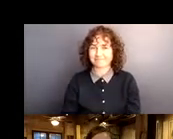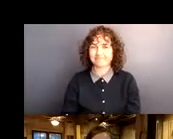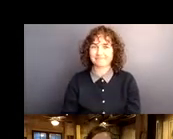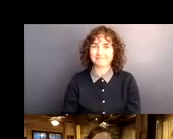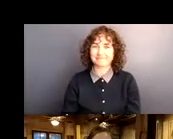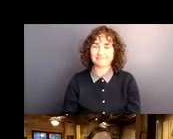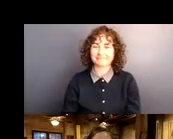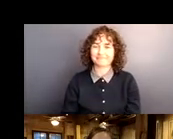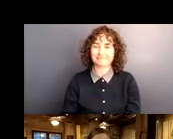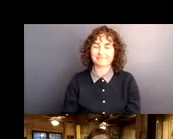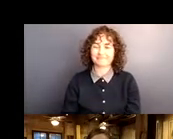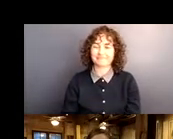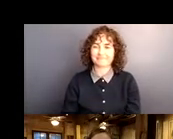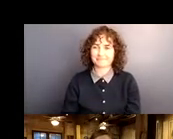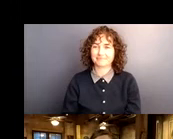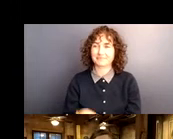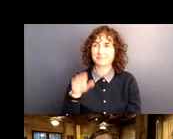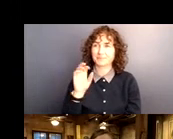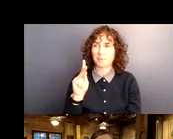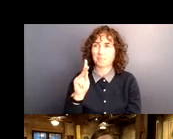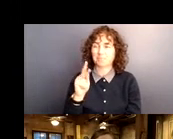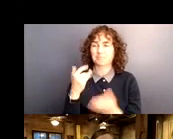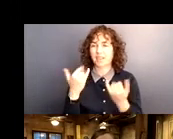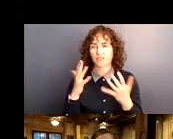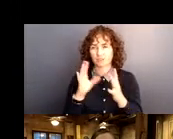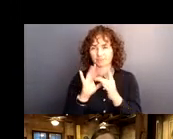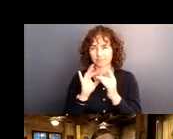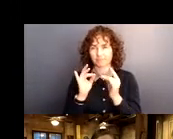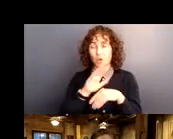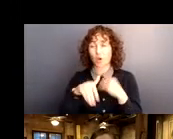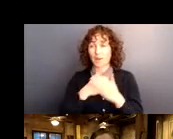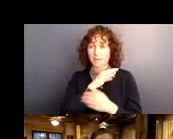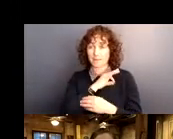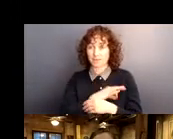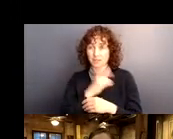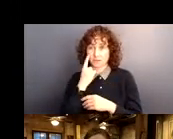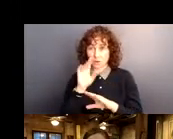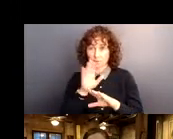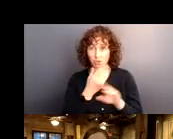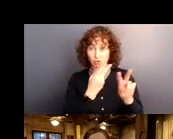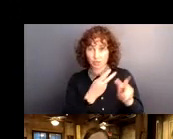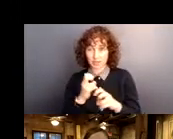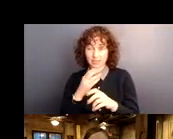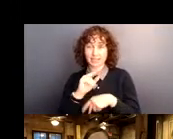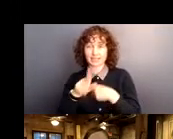Okay. So now that we've reviewed the benefits of using music transitions and types of music transitions,